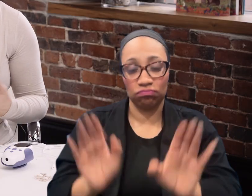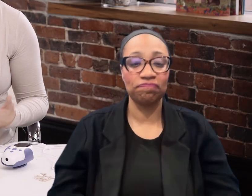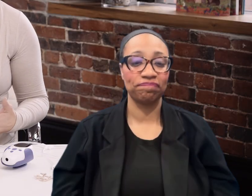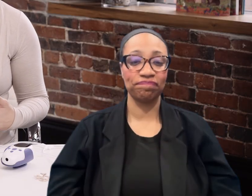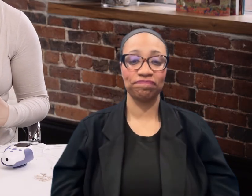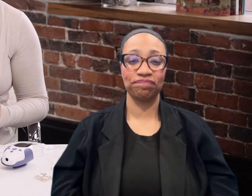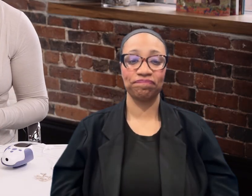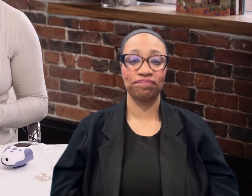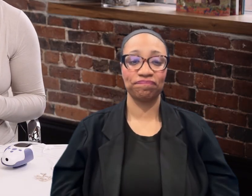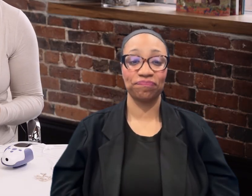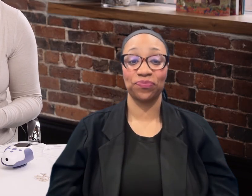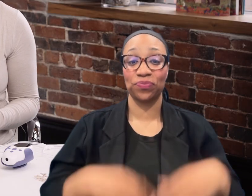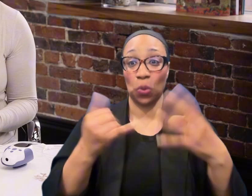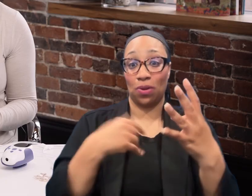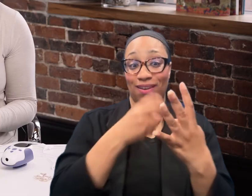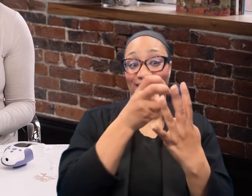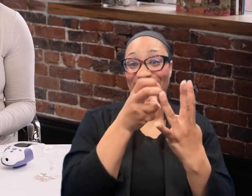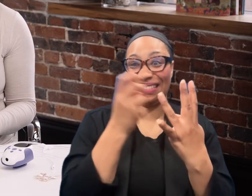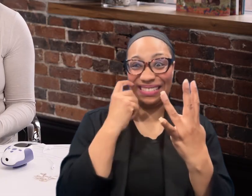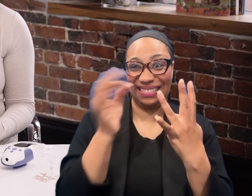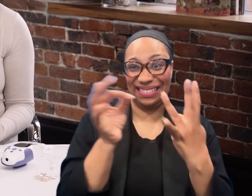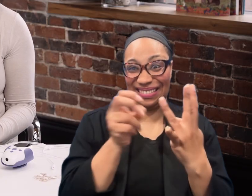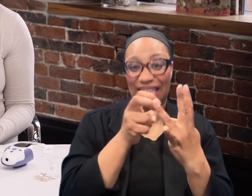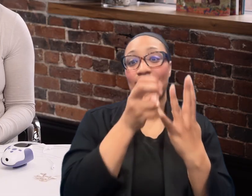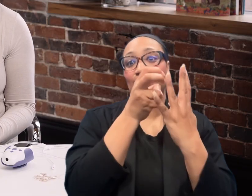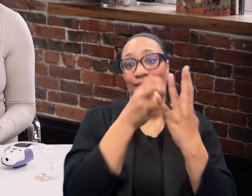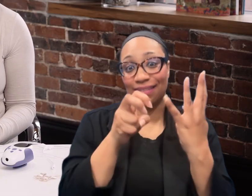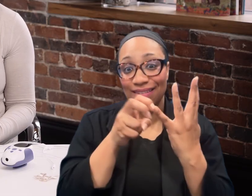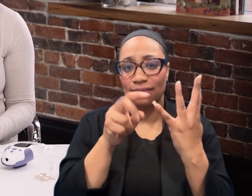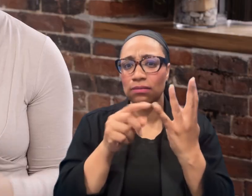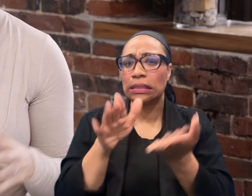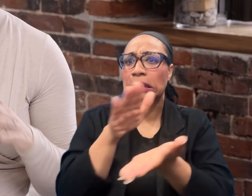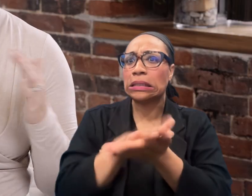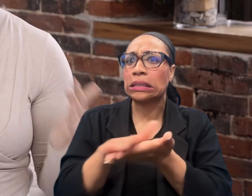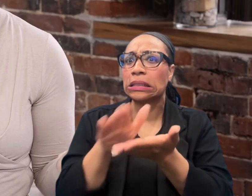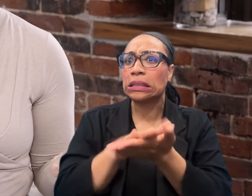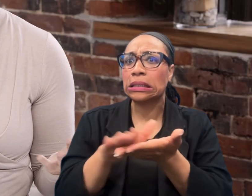when we go through cleaning, we typically follow the guidelines set out by the CDC. The overarching